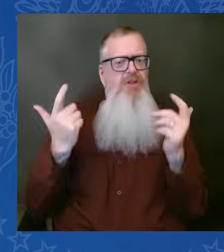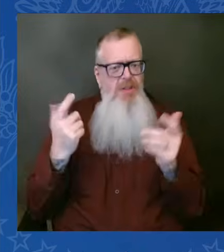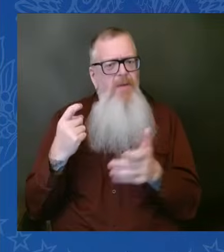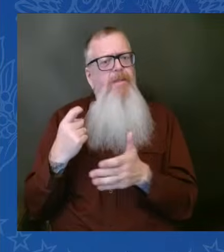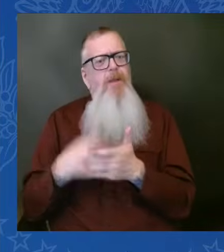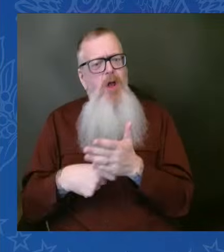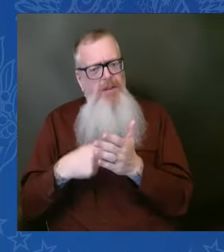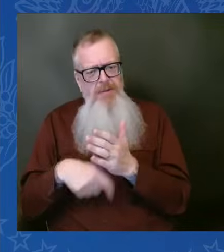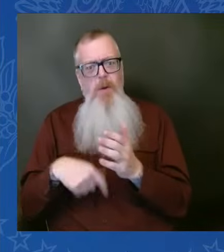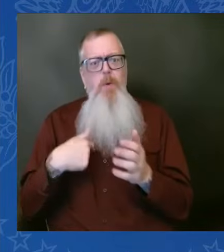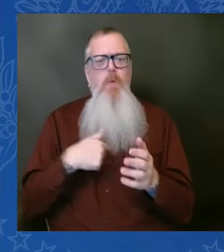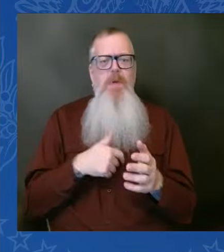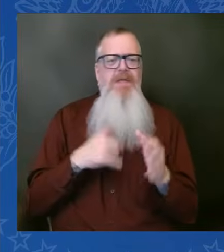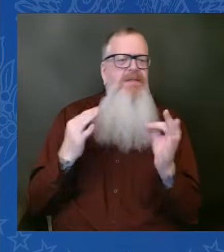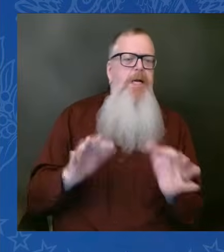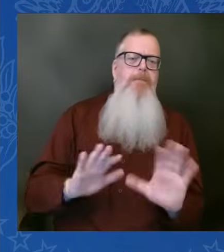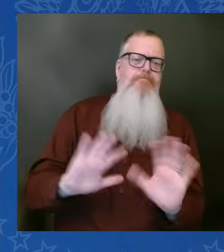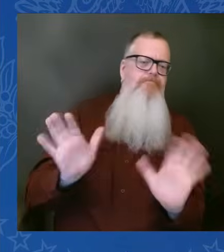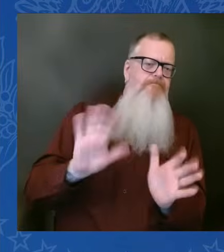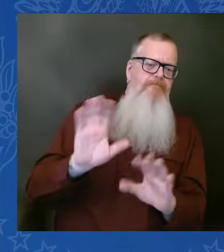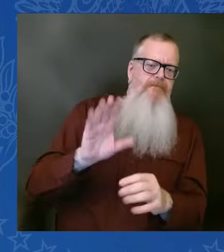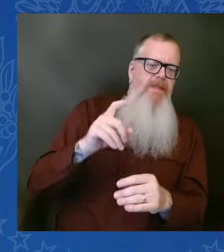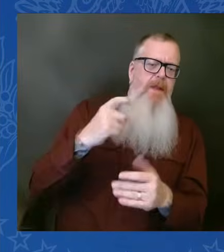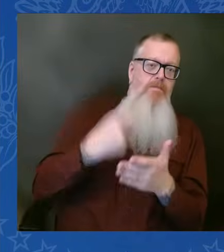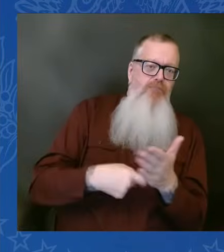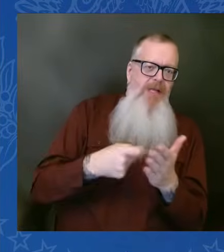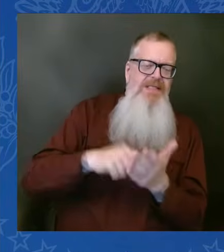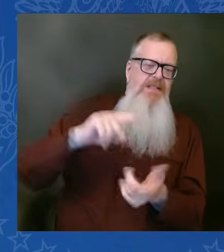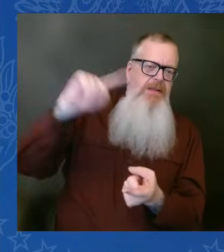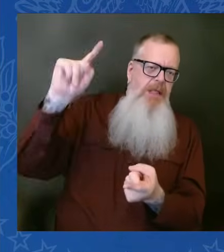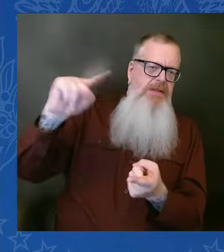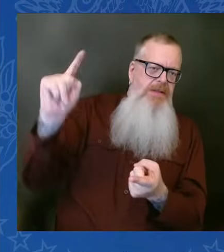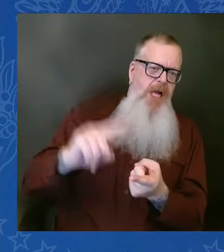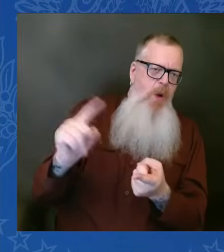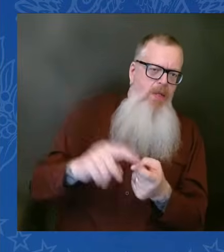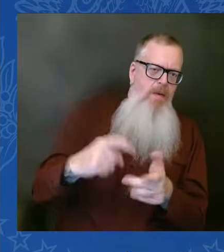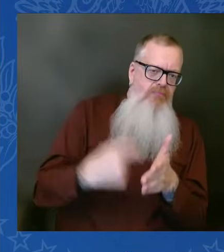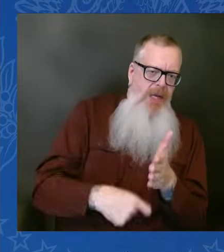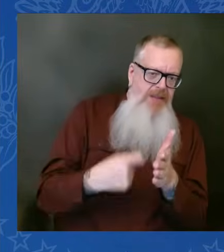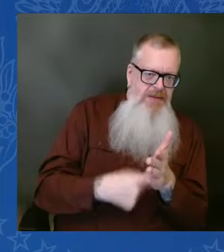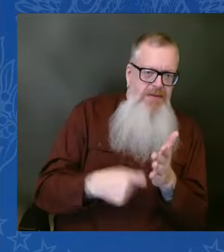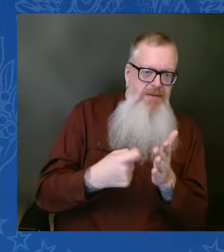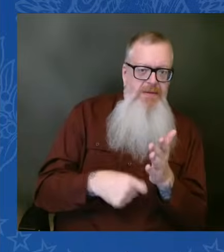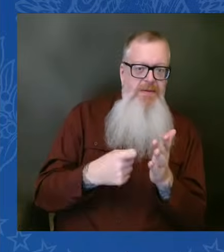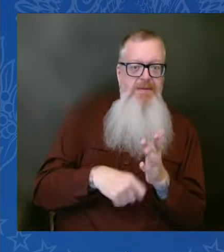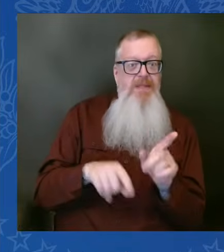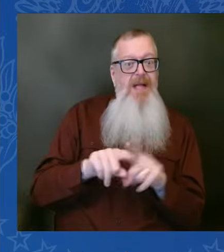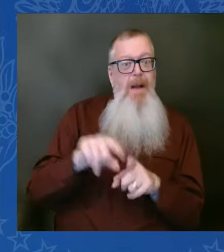For example, after Russia’s invasion of Ukraine, causing gas prices to spike globally, I ordered the biggest release of --